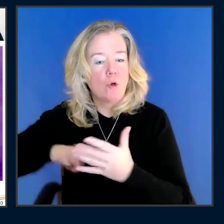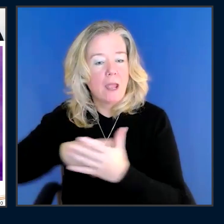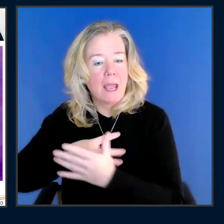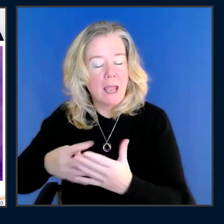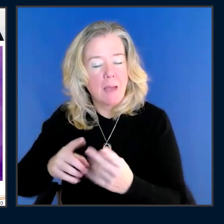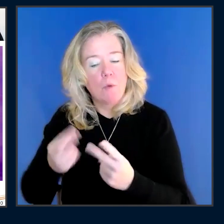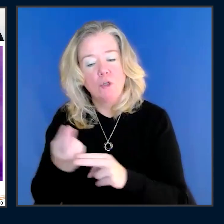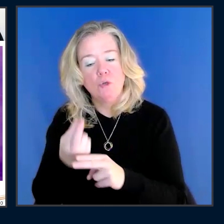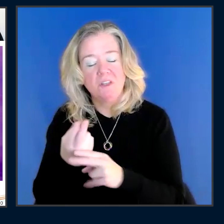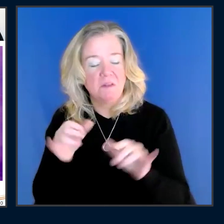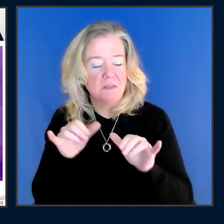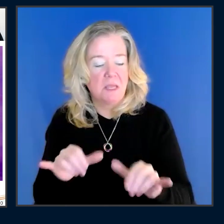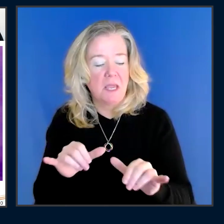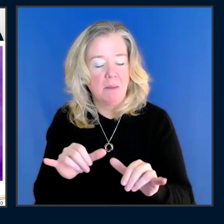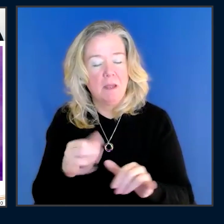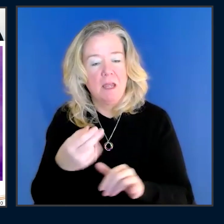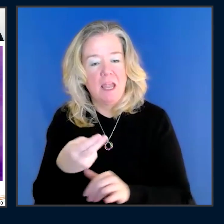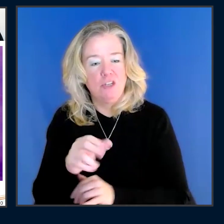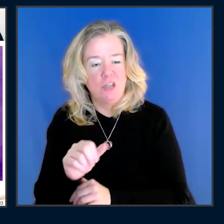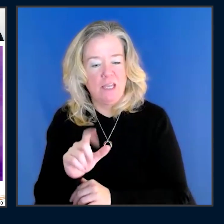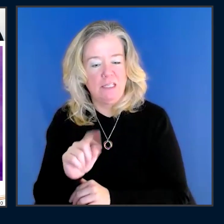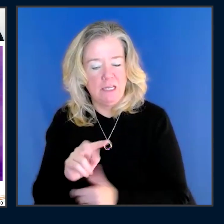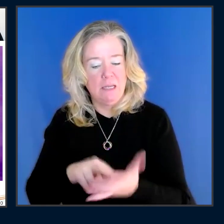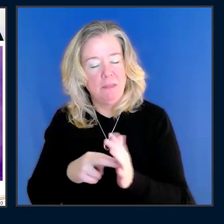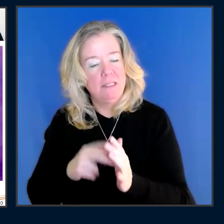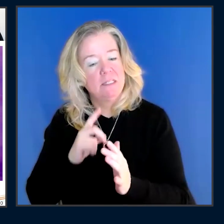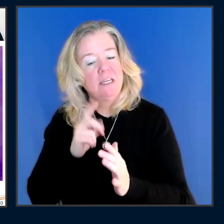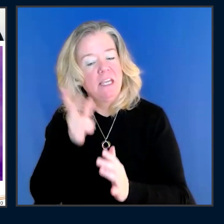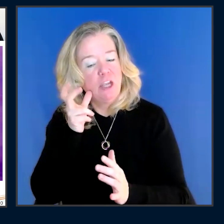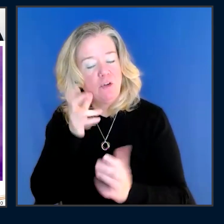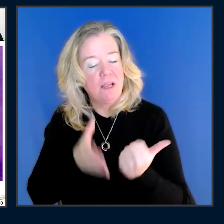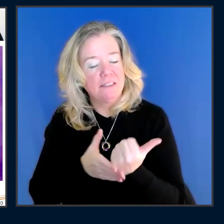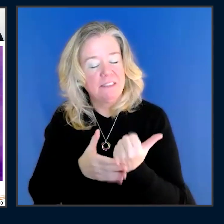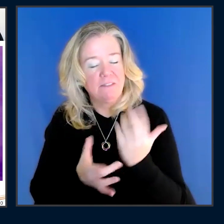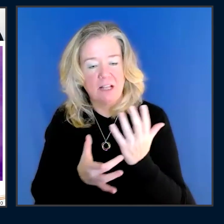or utilizing the same hearing assistive technology,